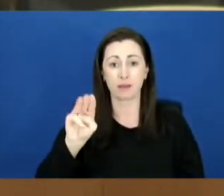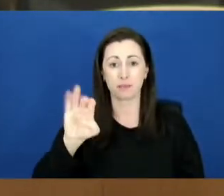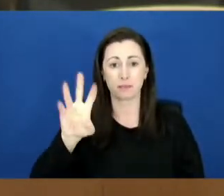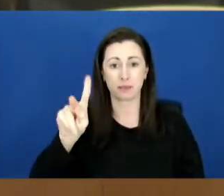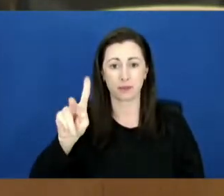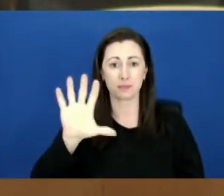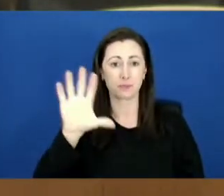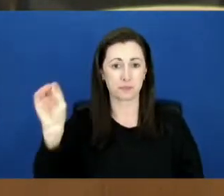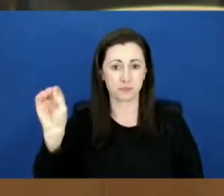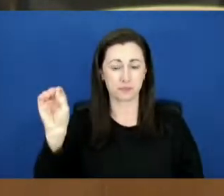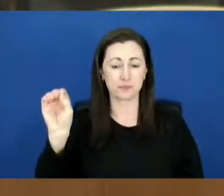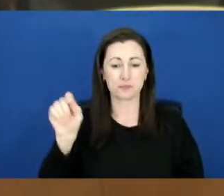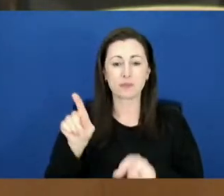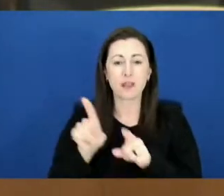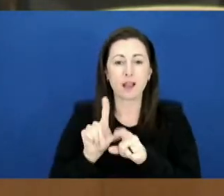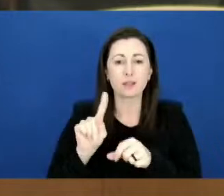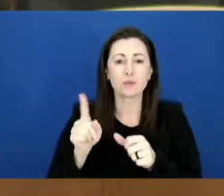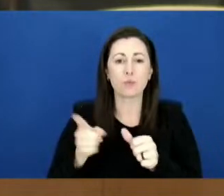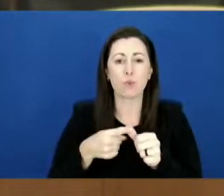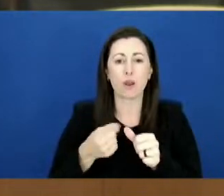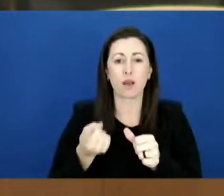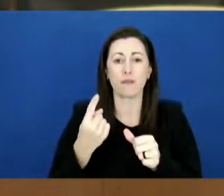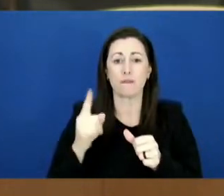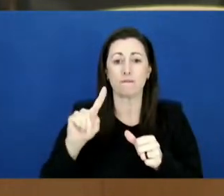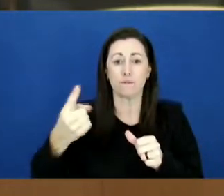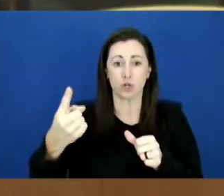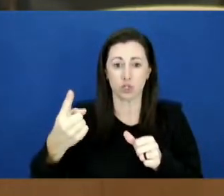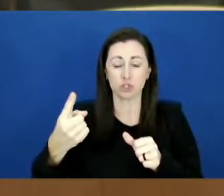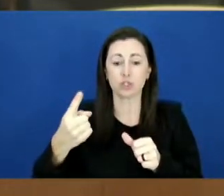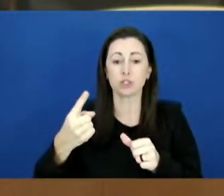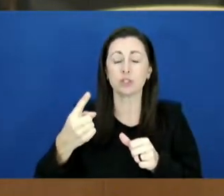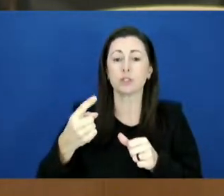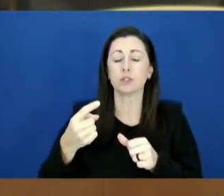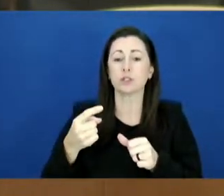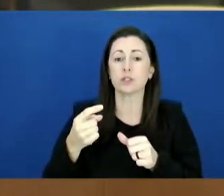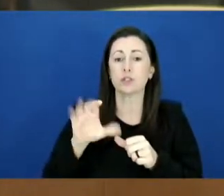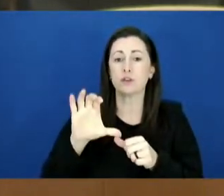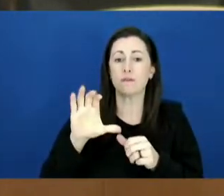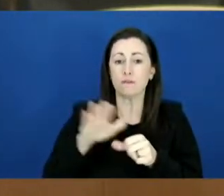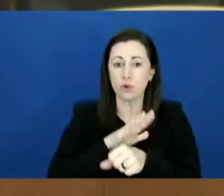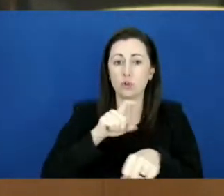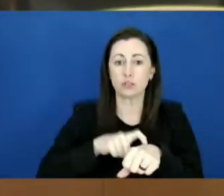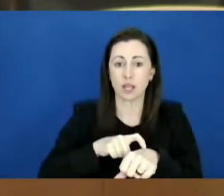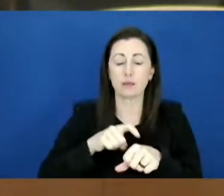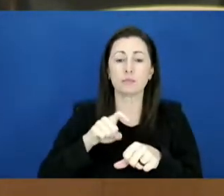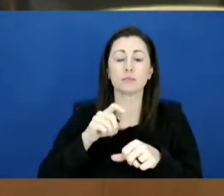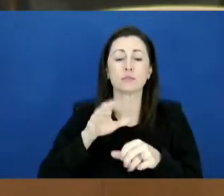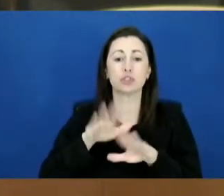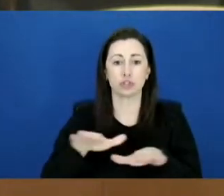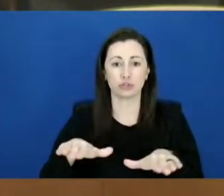GOOD FORTUNE TO BE HIRED BY